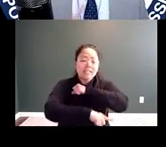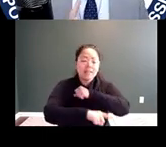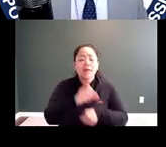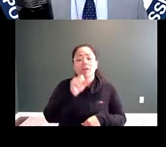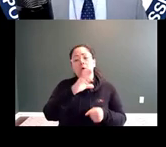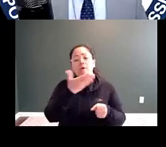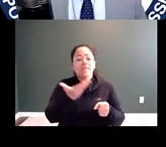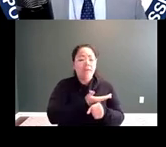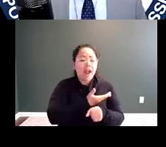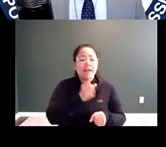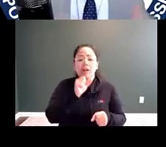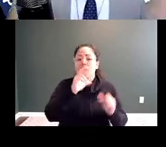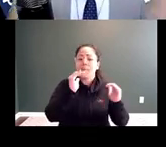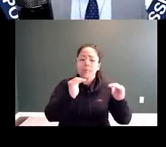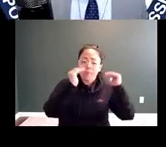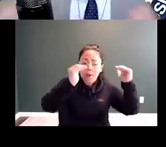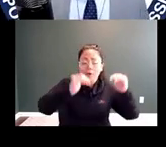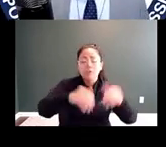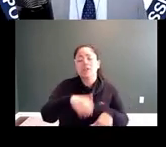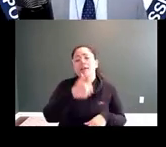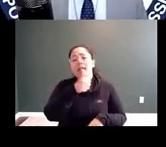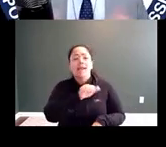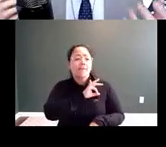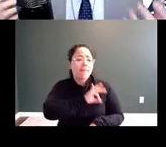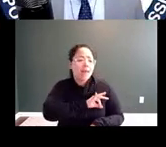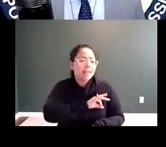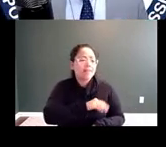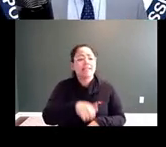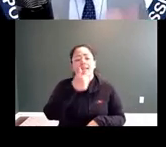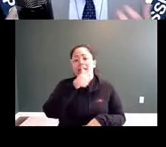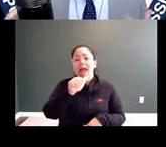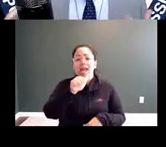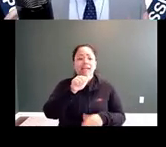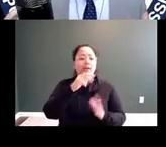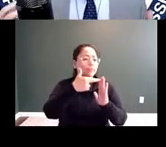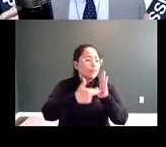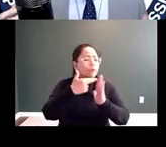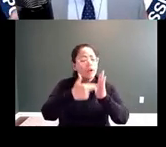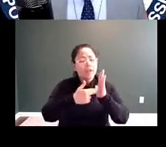or promotion, benefits, terms and conditions, anything like that for current employees